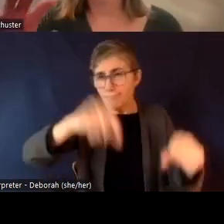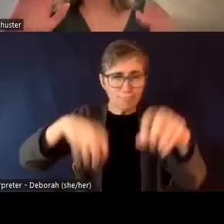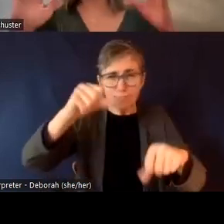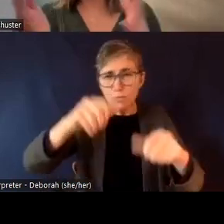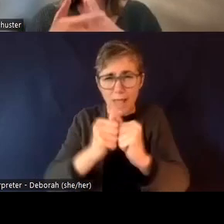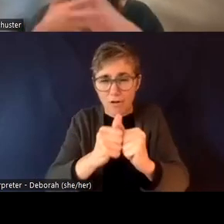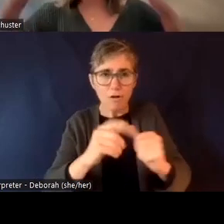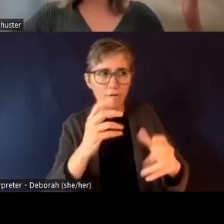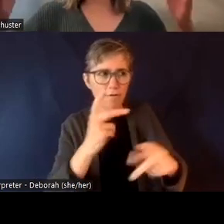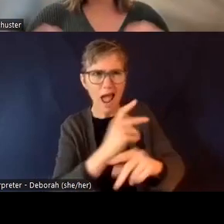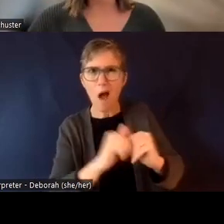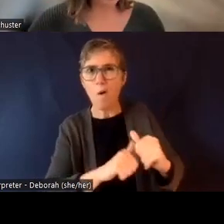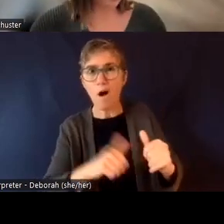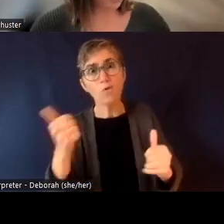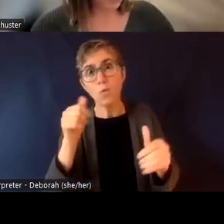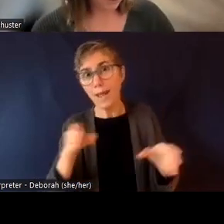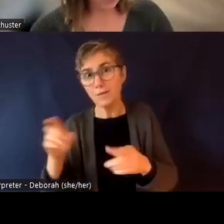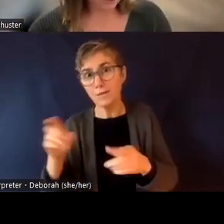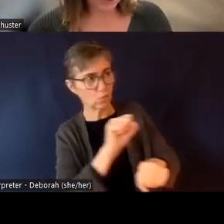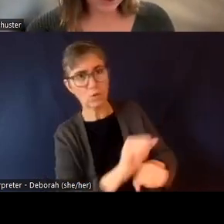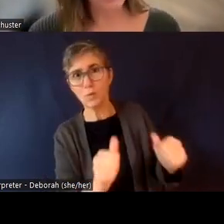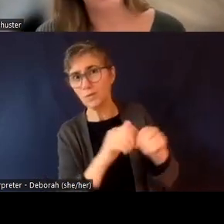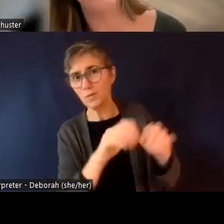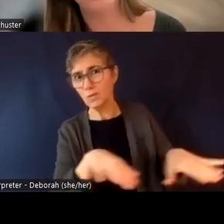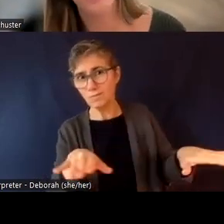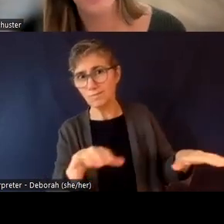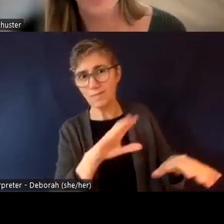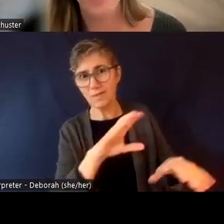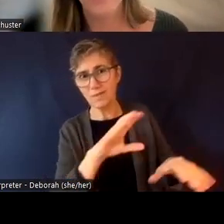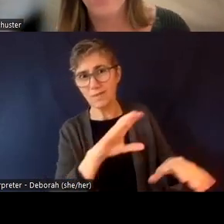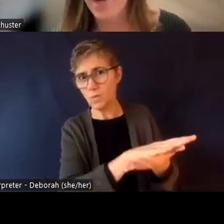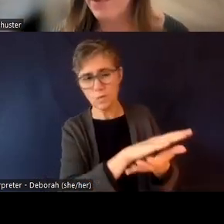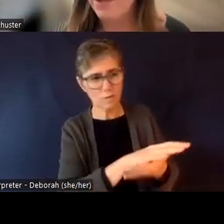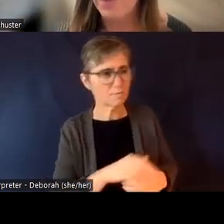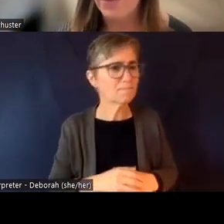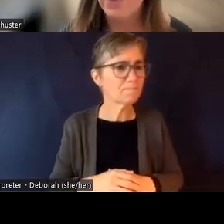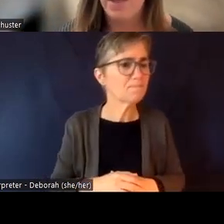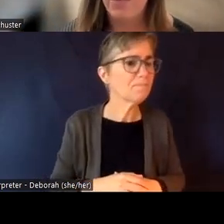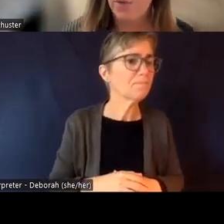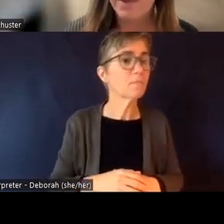And so before I dive in, I just want to quickly acknowledge the primary funders of the work that